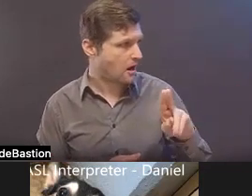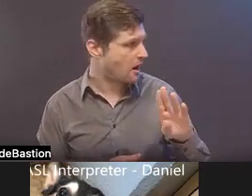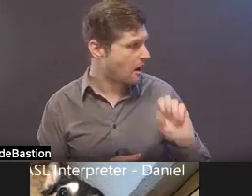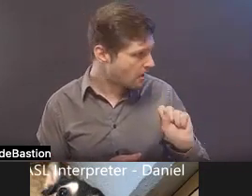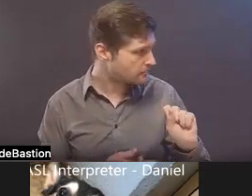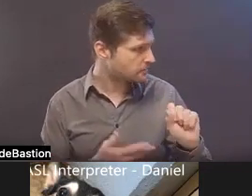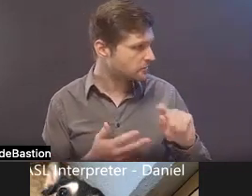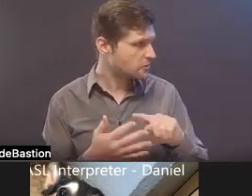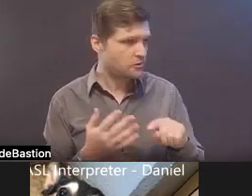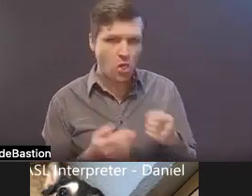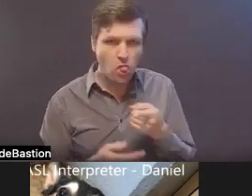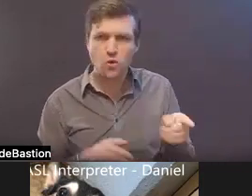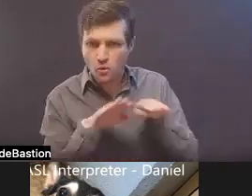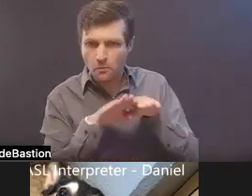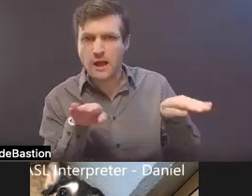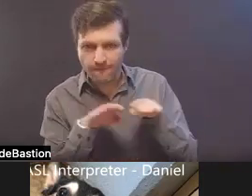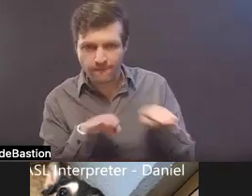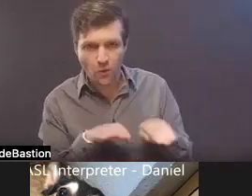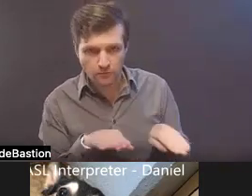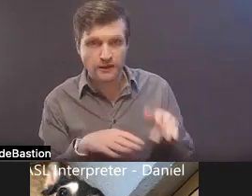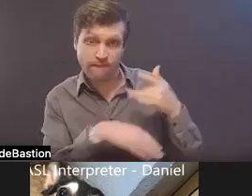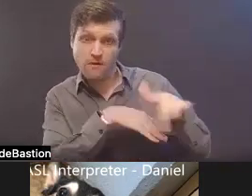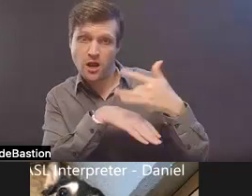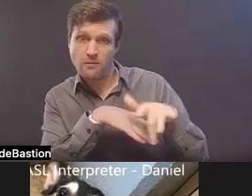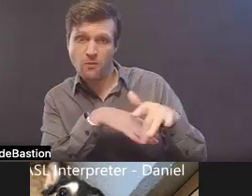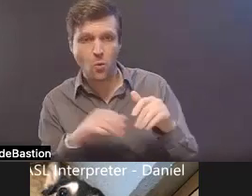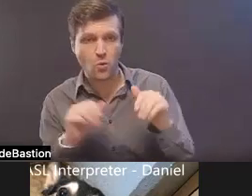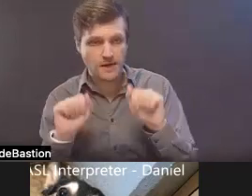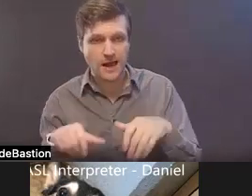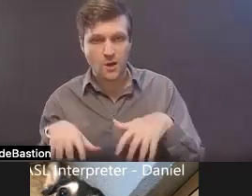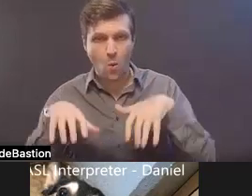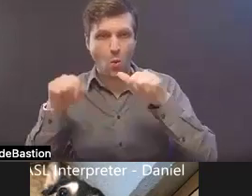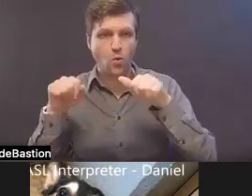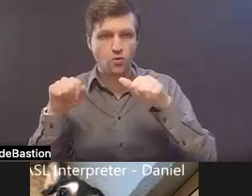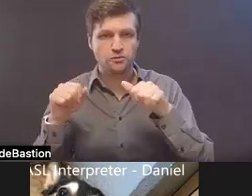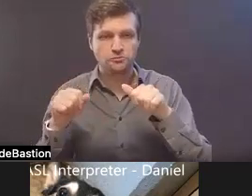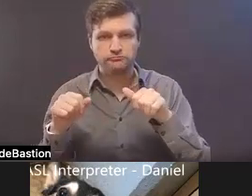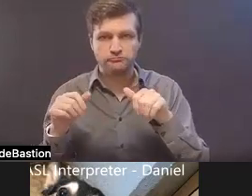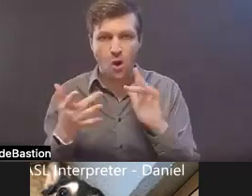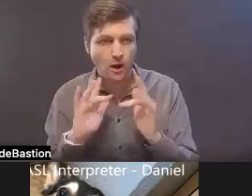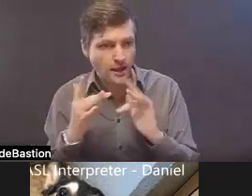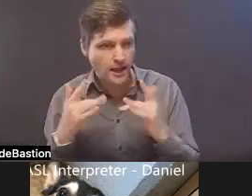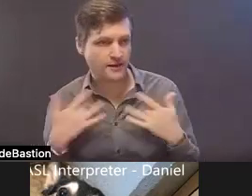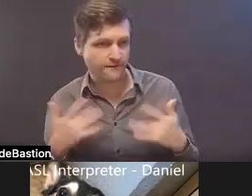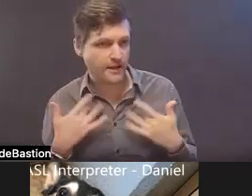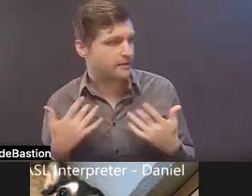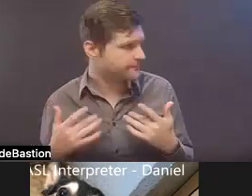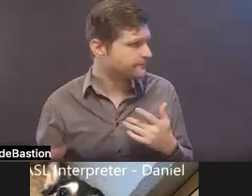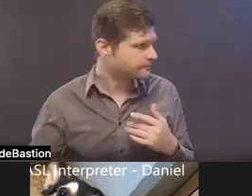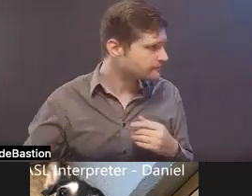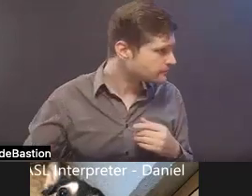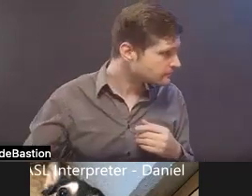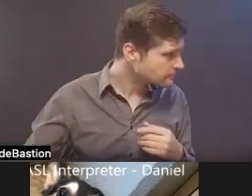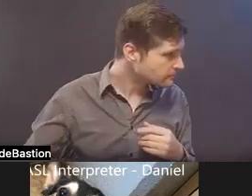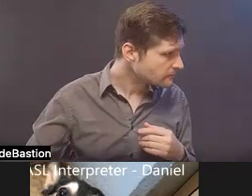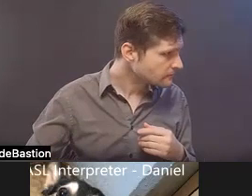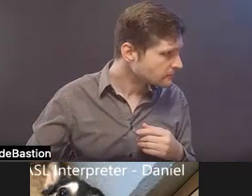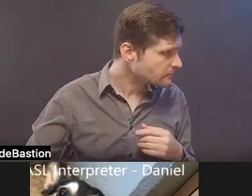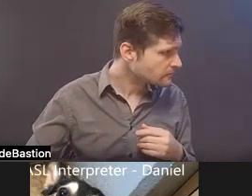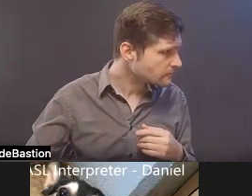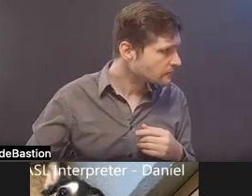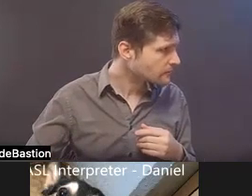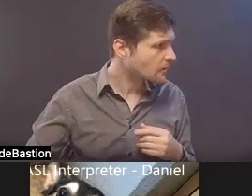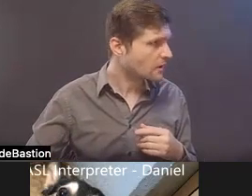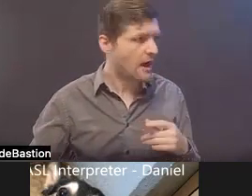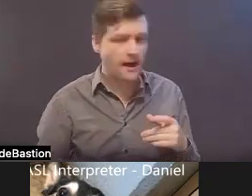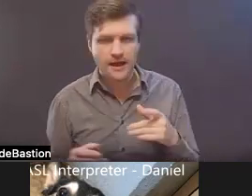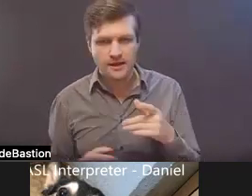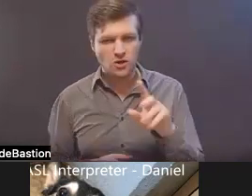Mozilla Hubs, those platforms, are there options available? Or can we host online events there?